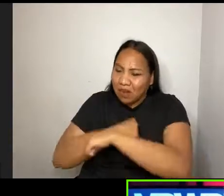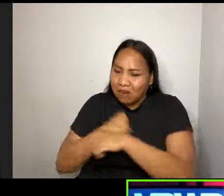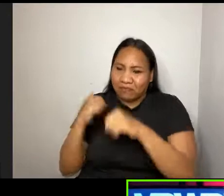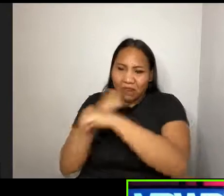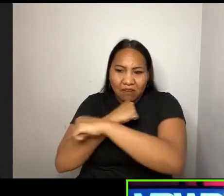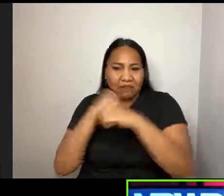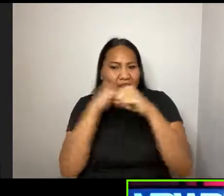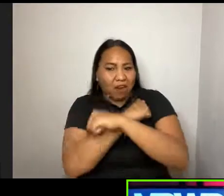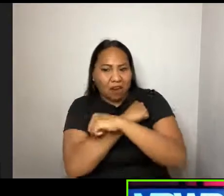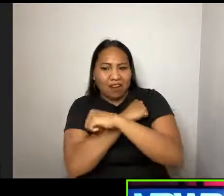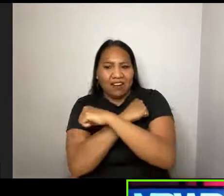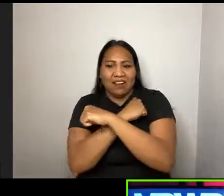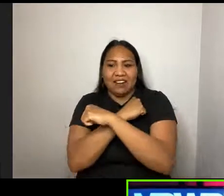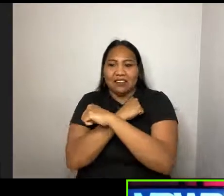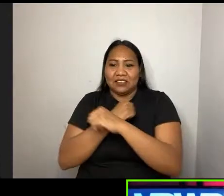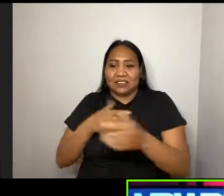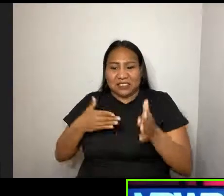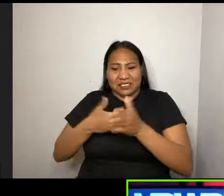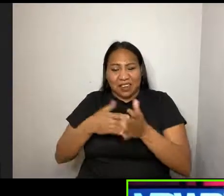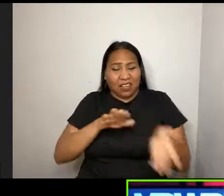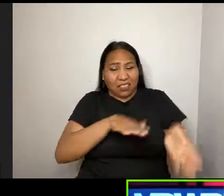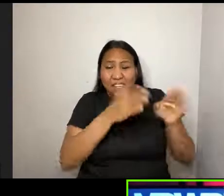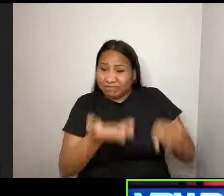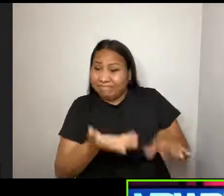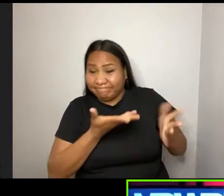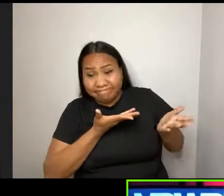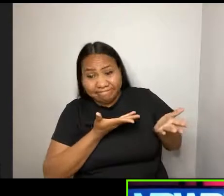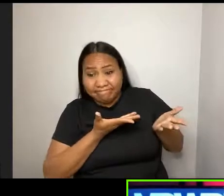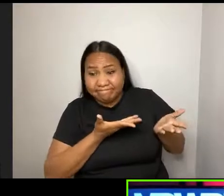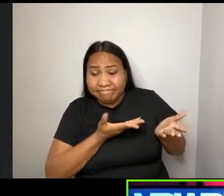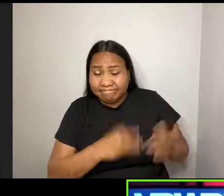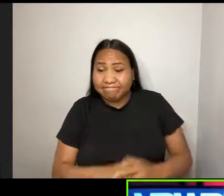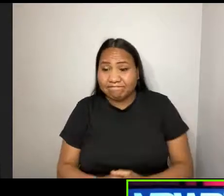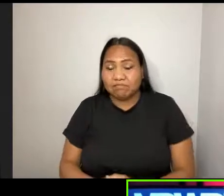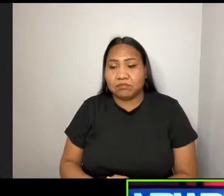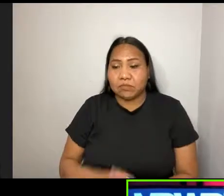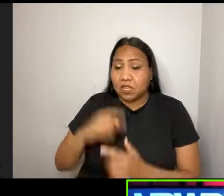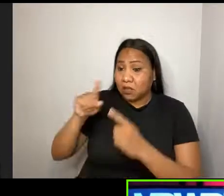When you are bombarded with this information that pates a negative picture of your people and